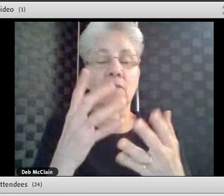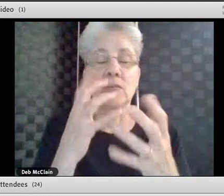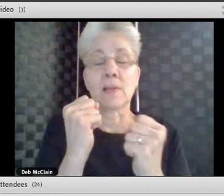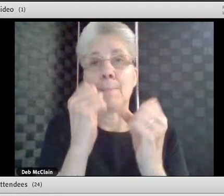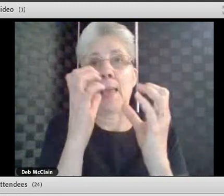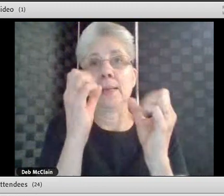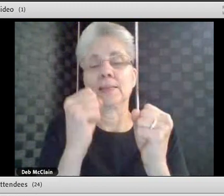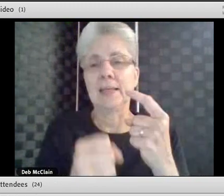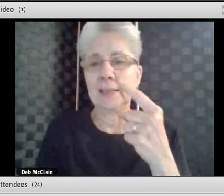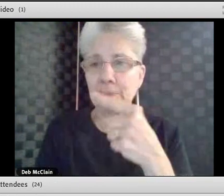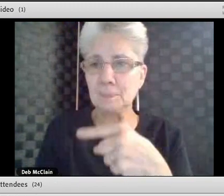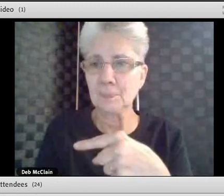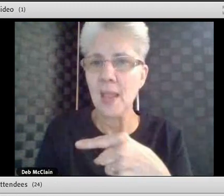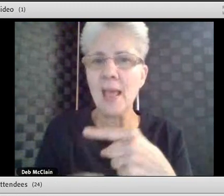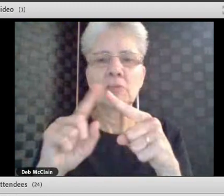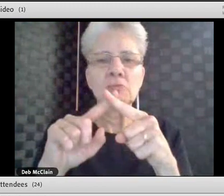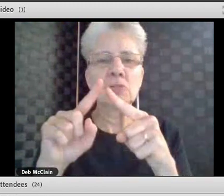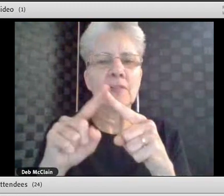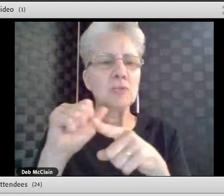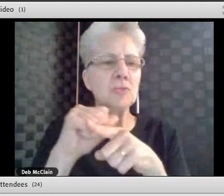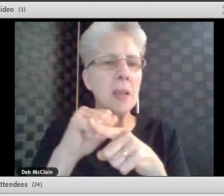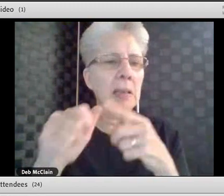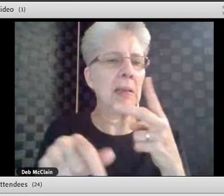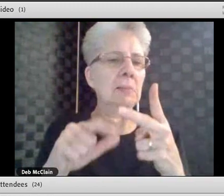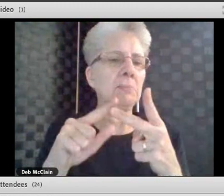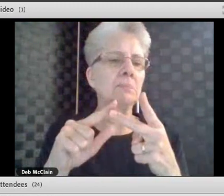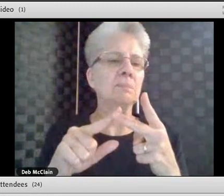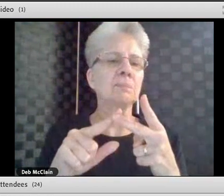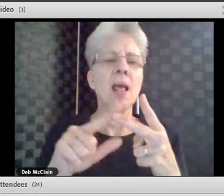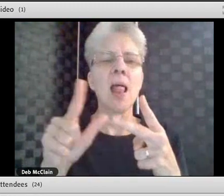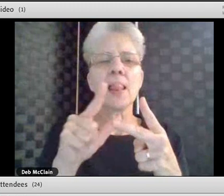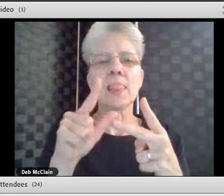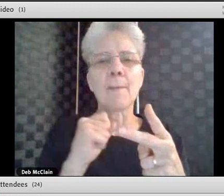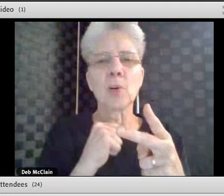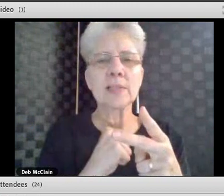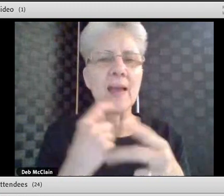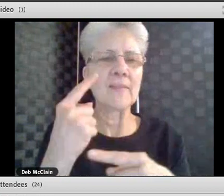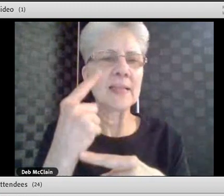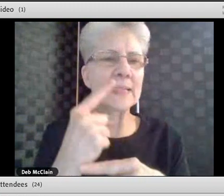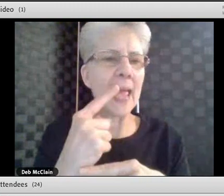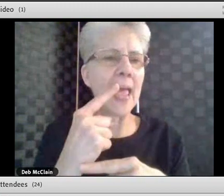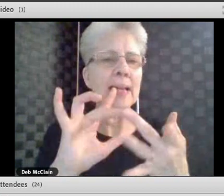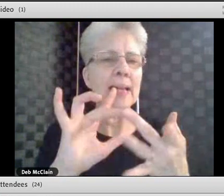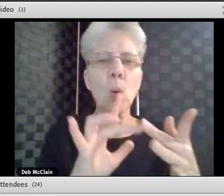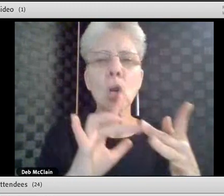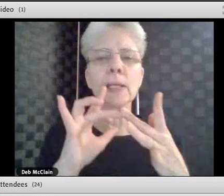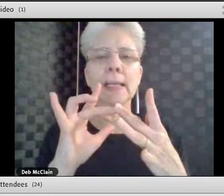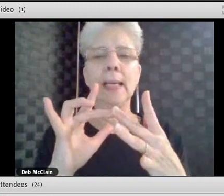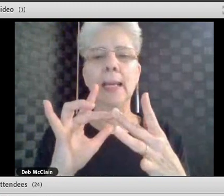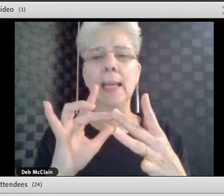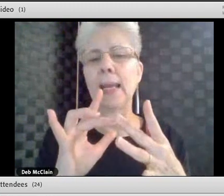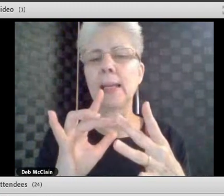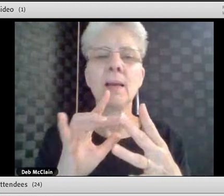that SWFLN had to offer, which is amazing, they've got all kinds of training, library staff day,